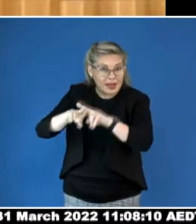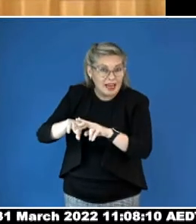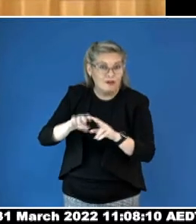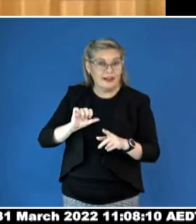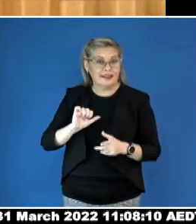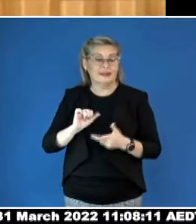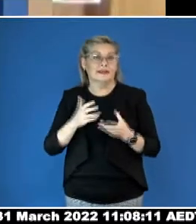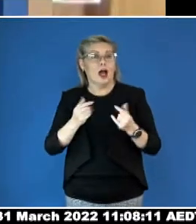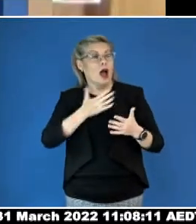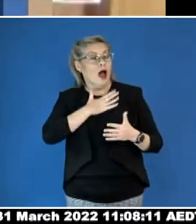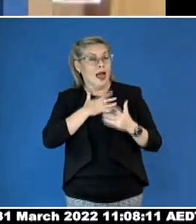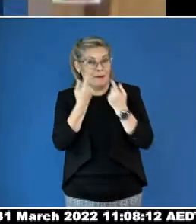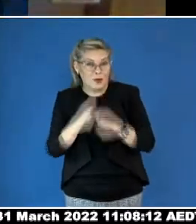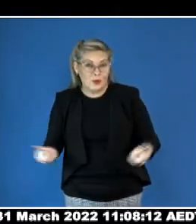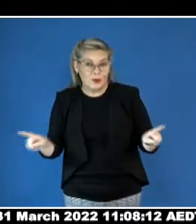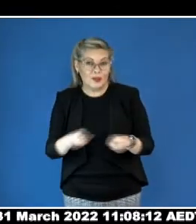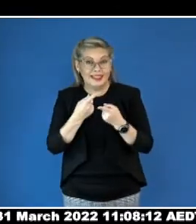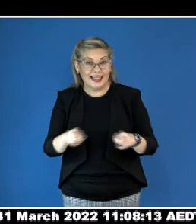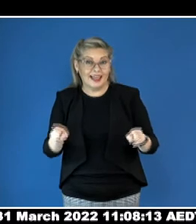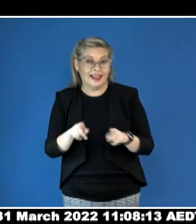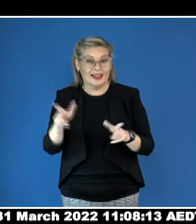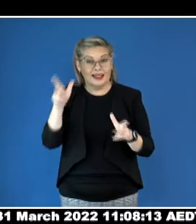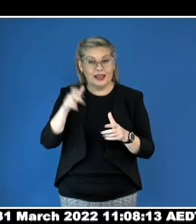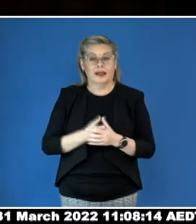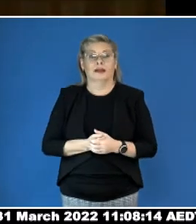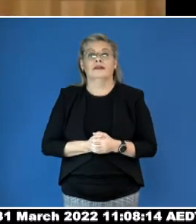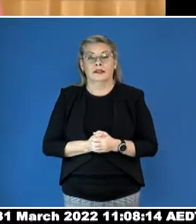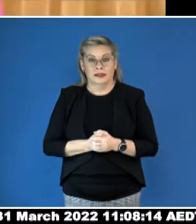Country and western. Yeah. MS EASTMAN: Niky, you live with a disability.